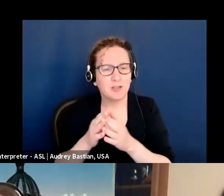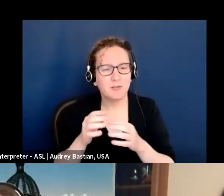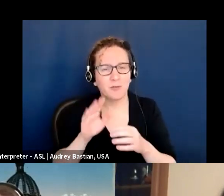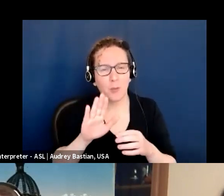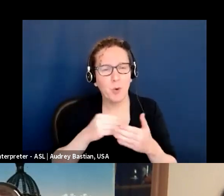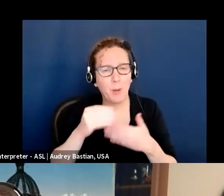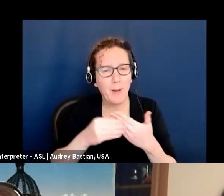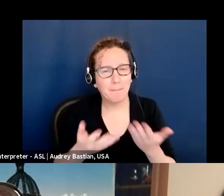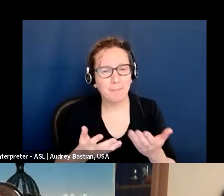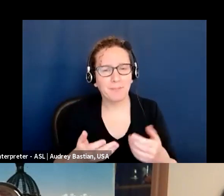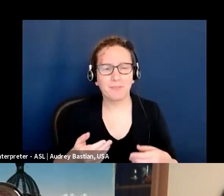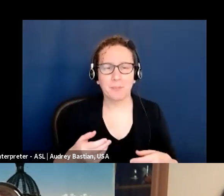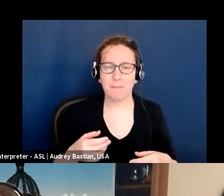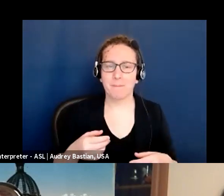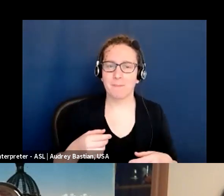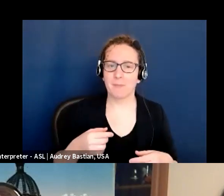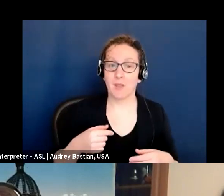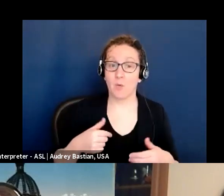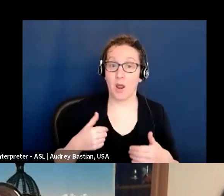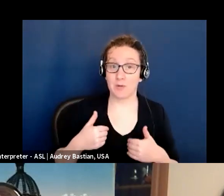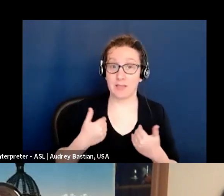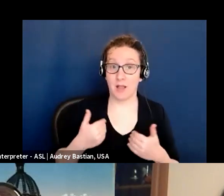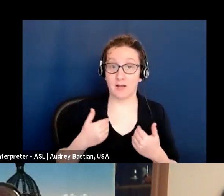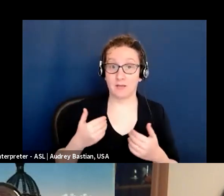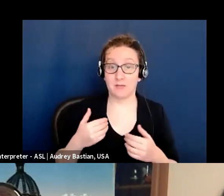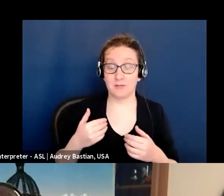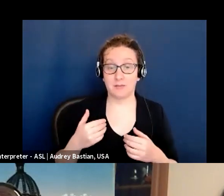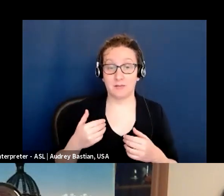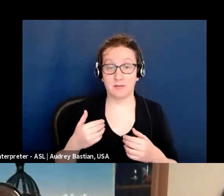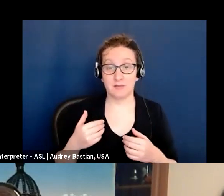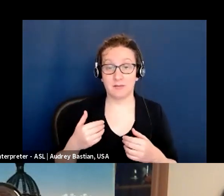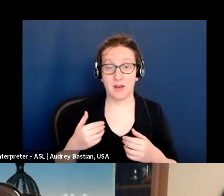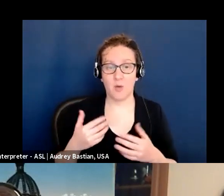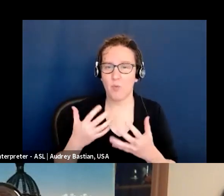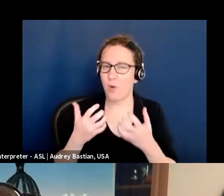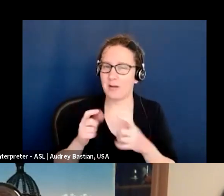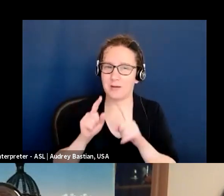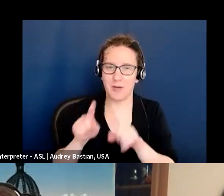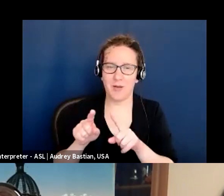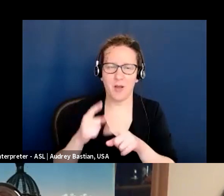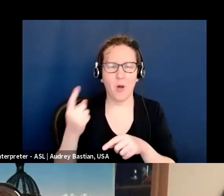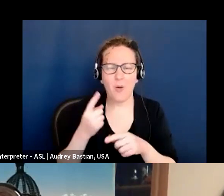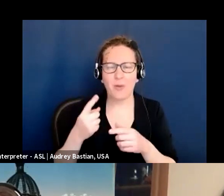really young I wanted to be a Teacher [Backgroung speakers] >> And I was always debating with the idea, like